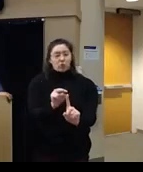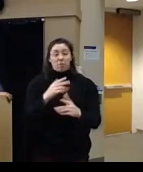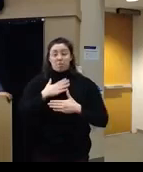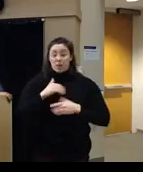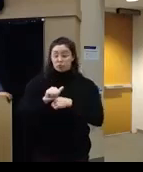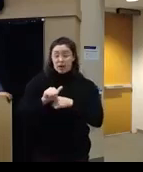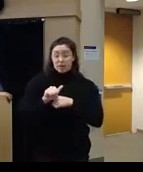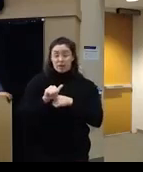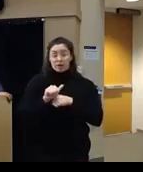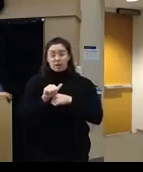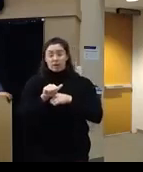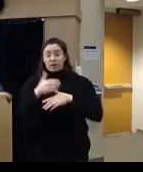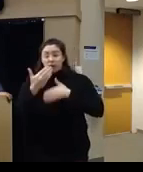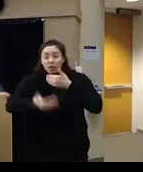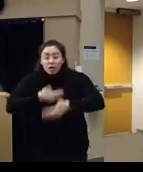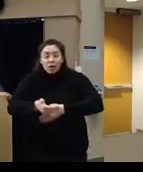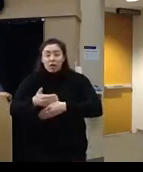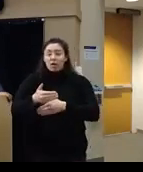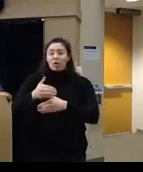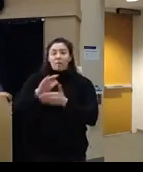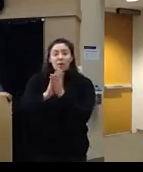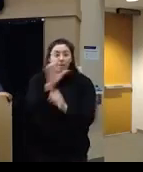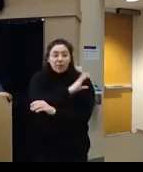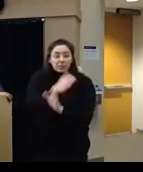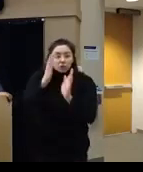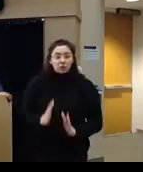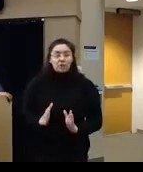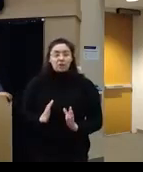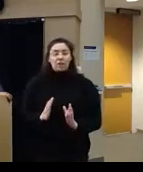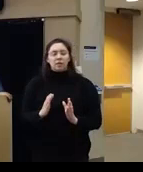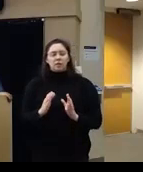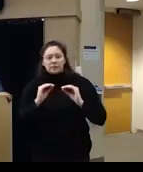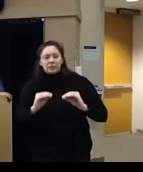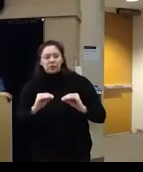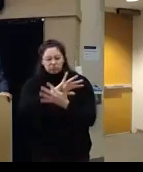do but what I was practicing as a clinician or teaching as an academic and so I want to share